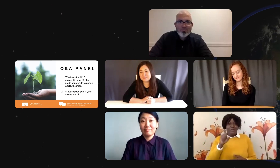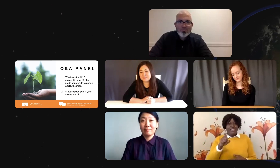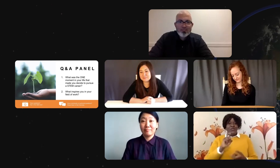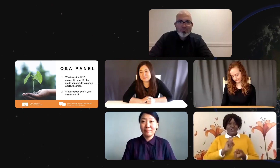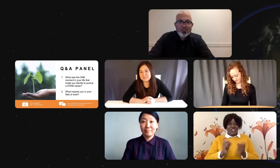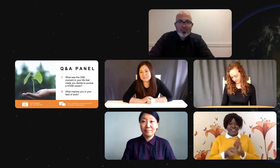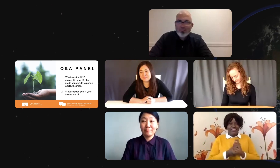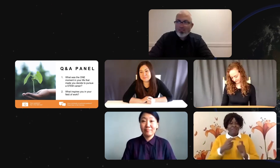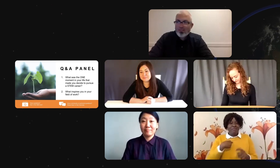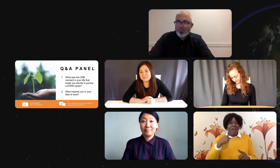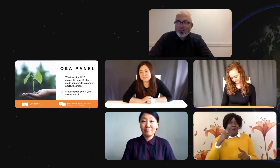The earth is sick.